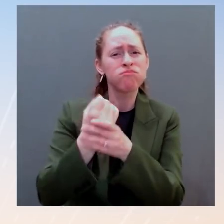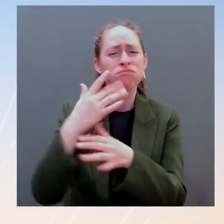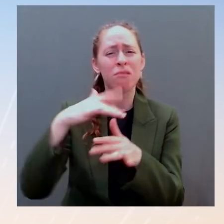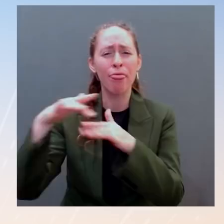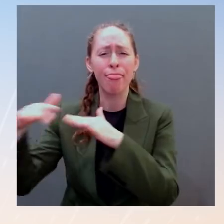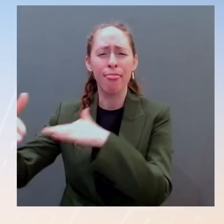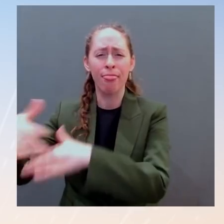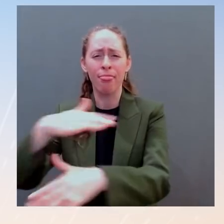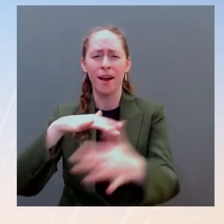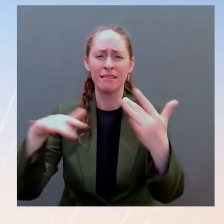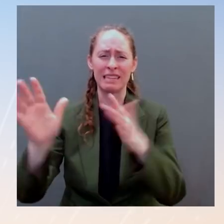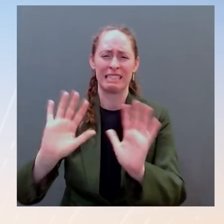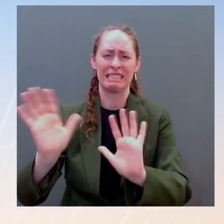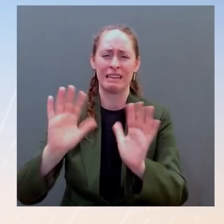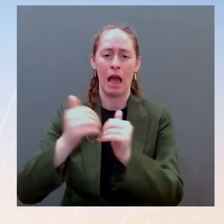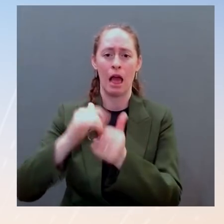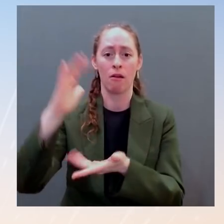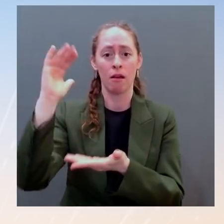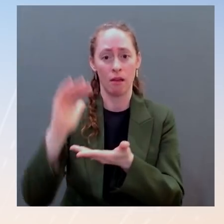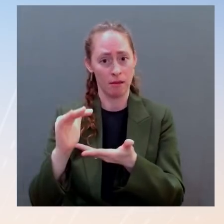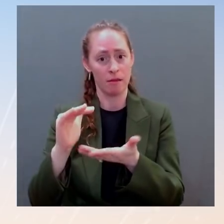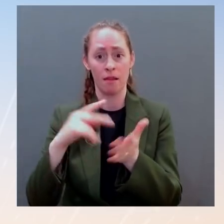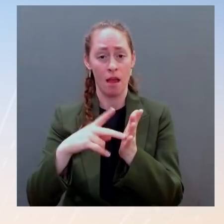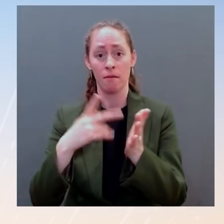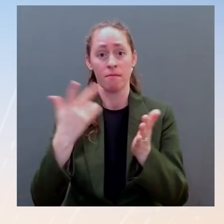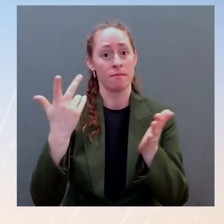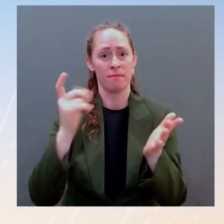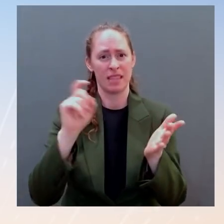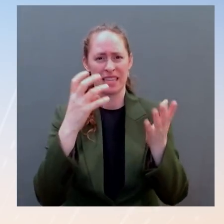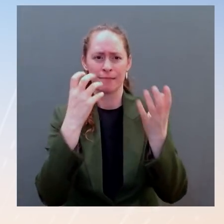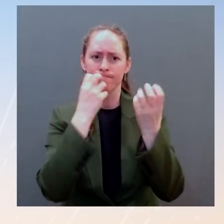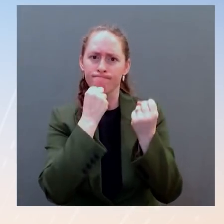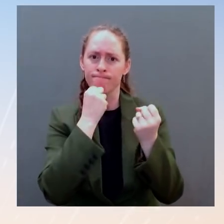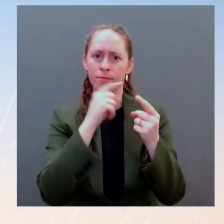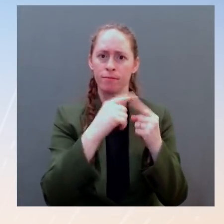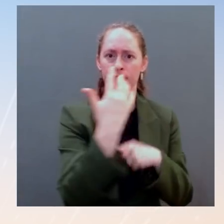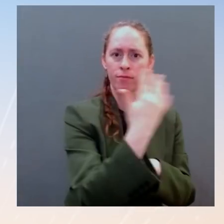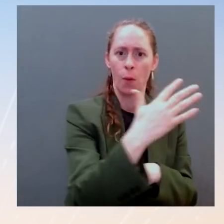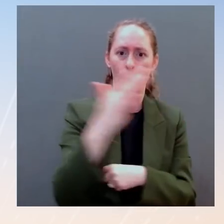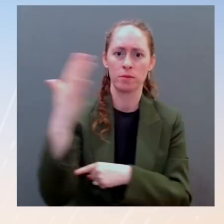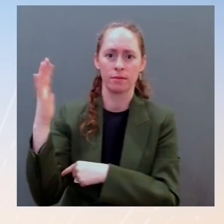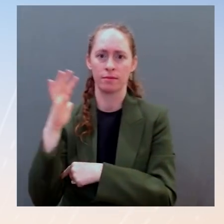serving as carbon sinks. So President Biden recognized the necessity of mobilizing funding from the whole go- --